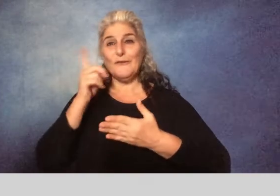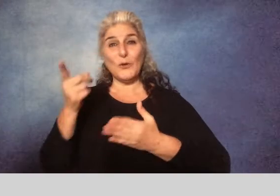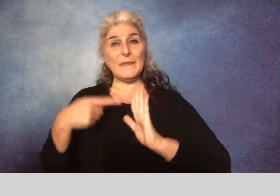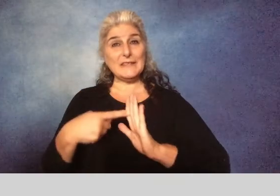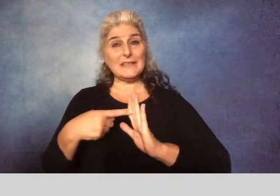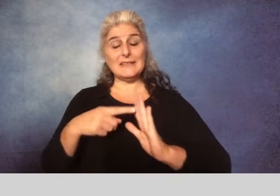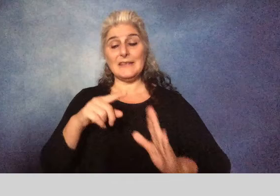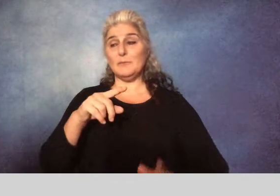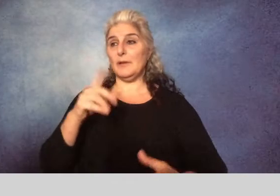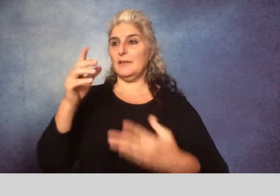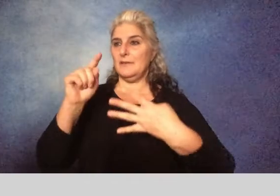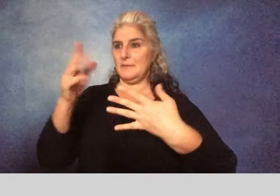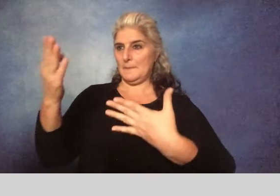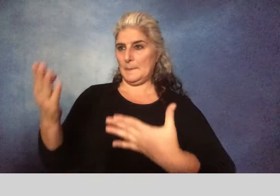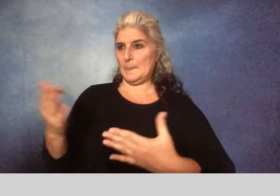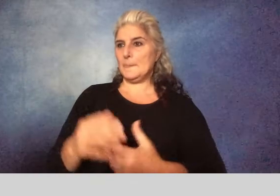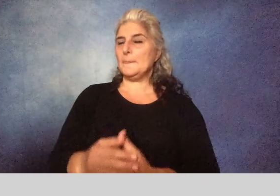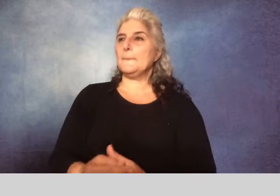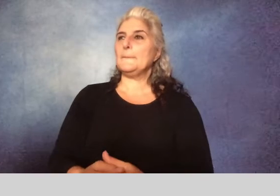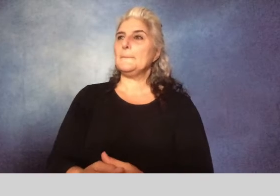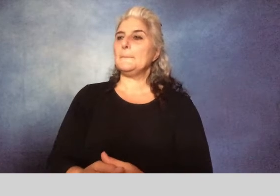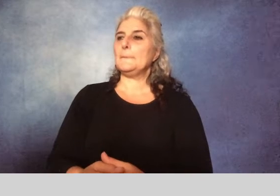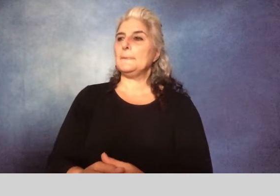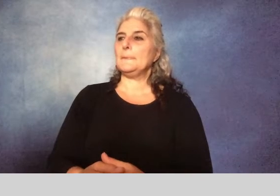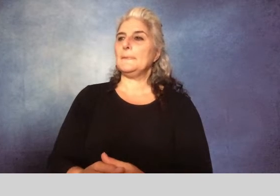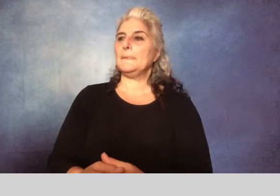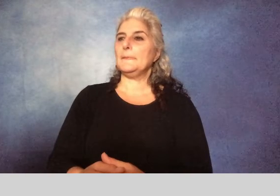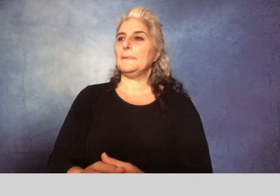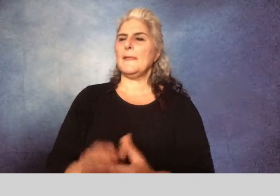PJ Harvey, Bob Dylan and Tom Waits are correlated.